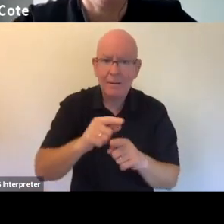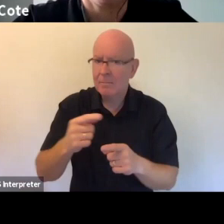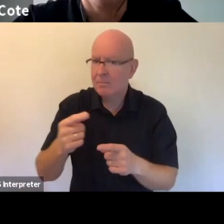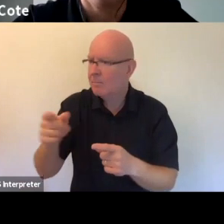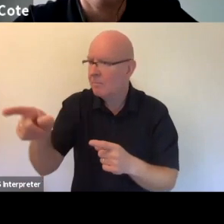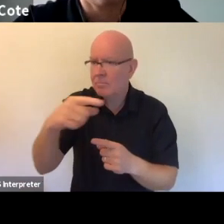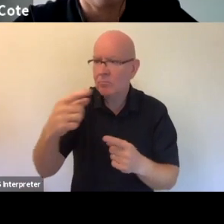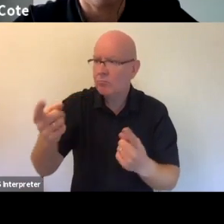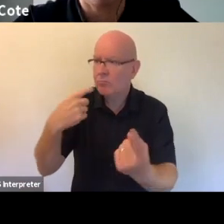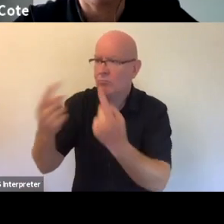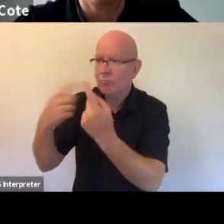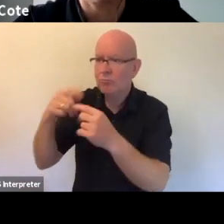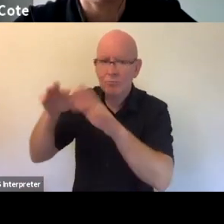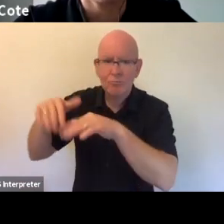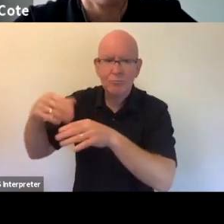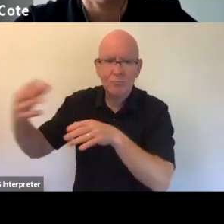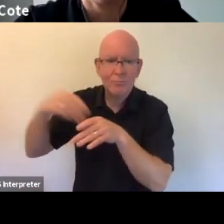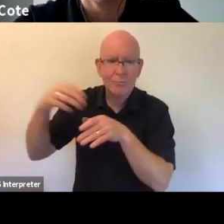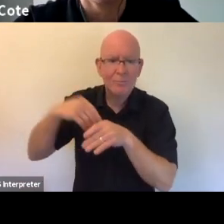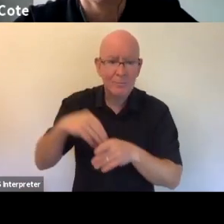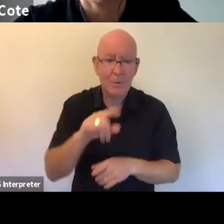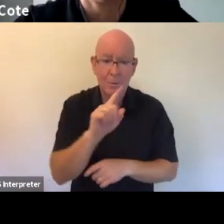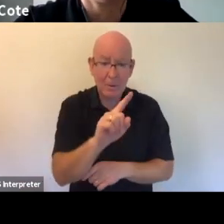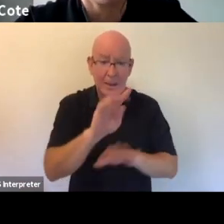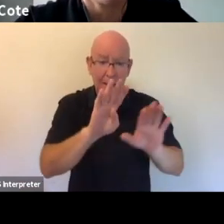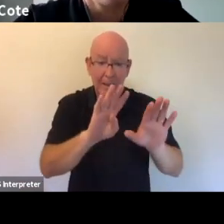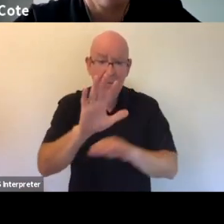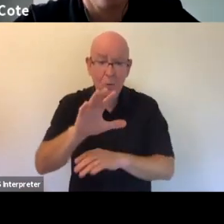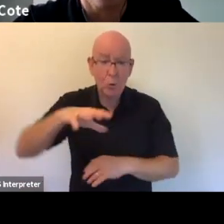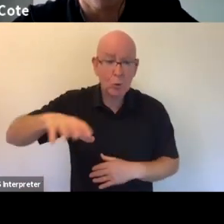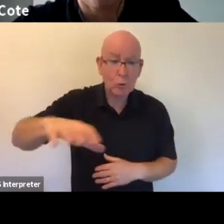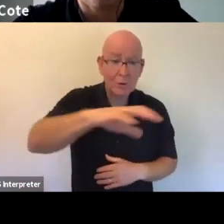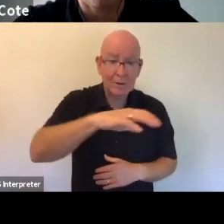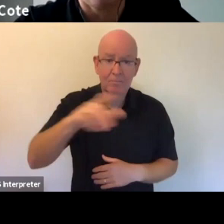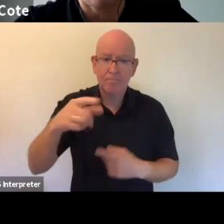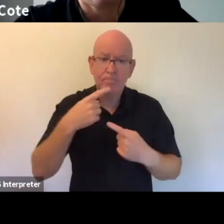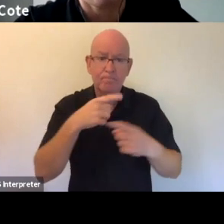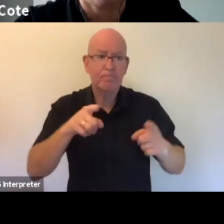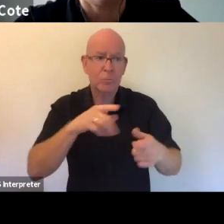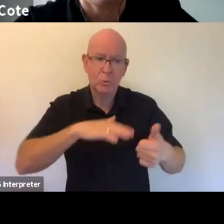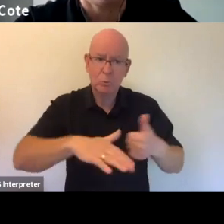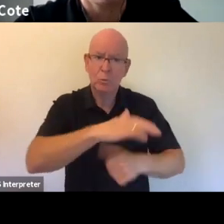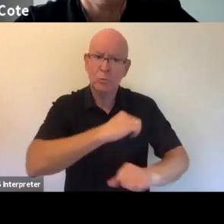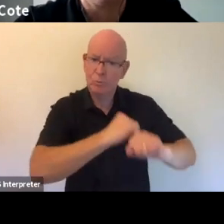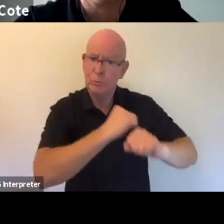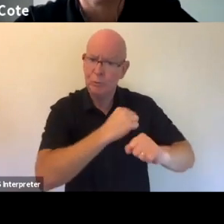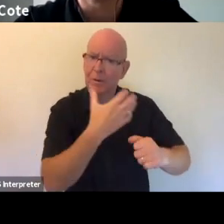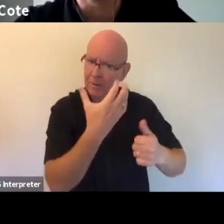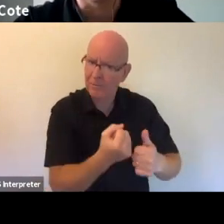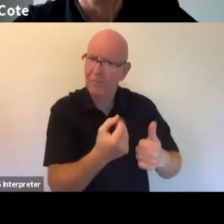For instance, Luanda, Lesotho, Sri-Lanka, Kenya, Bolivia, or more recently [unintelligible] in India.